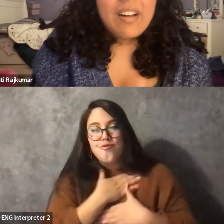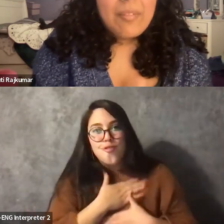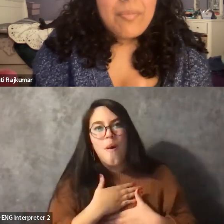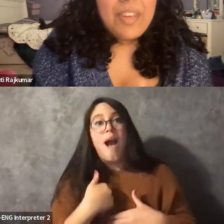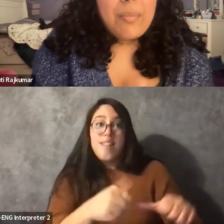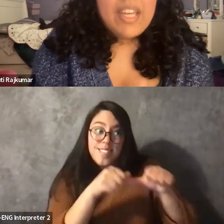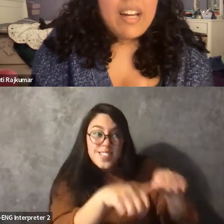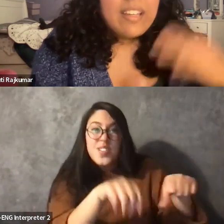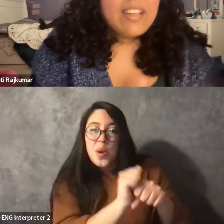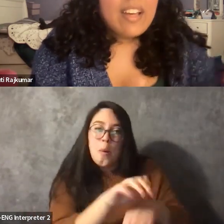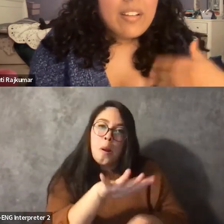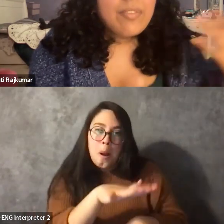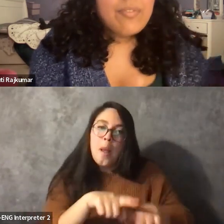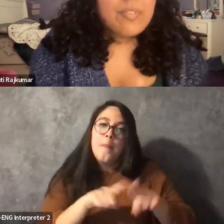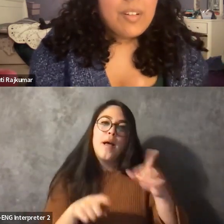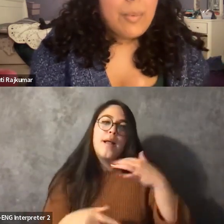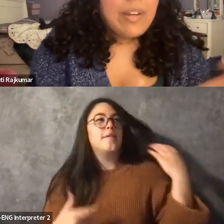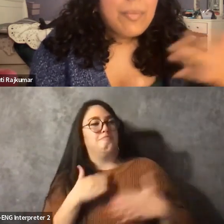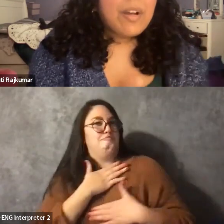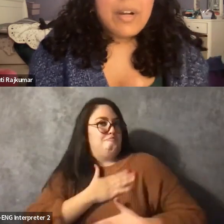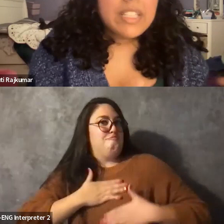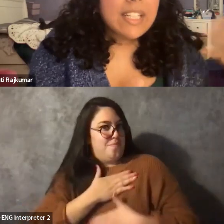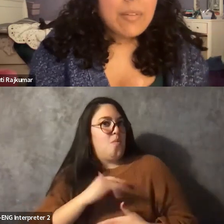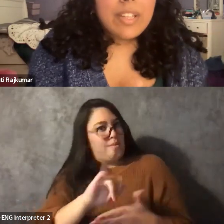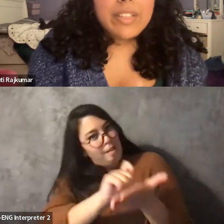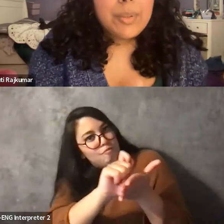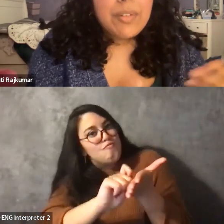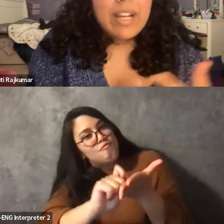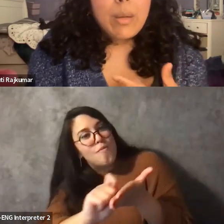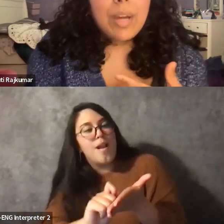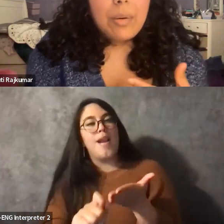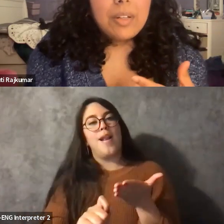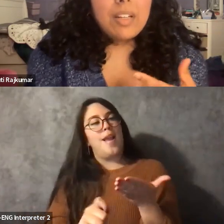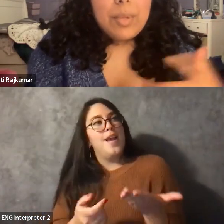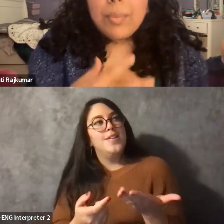But, yeah, it kind of went from there where I just like really enjoyed writing